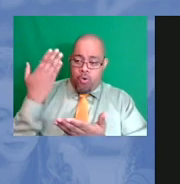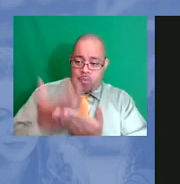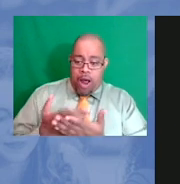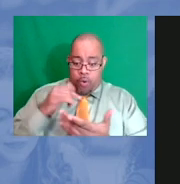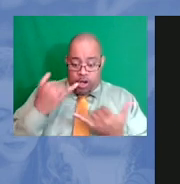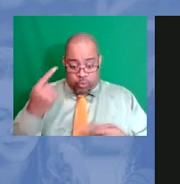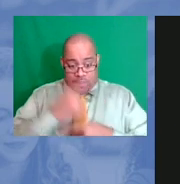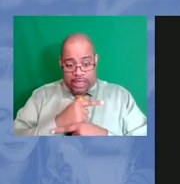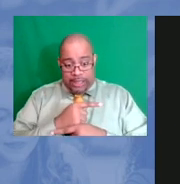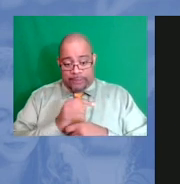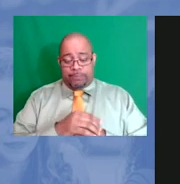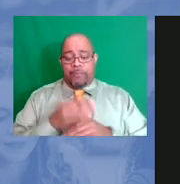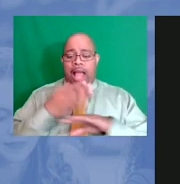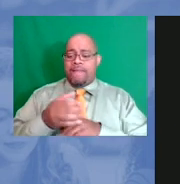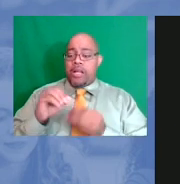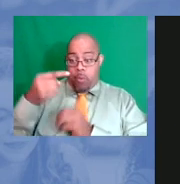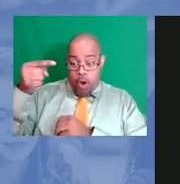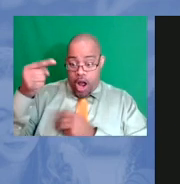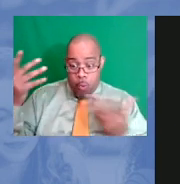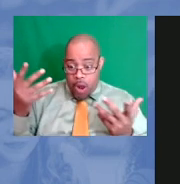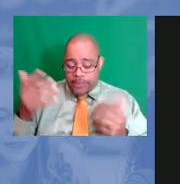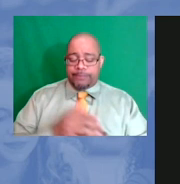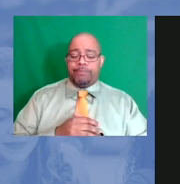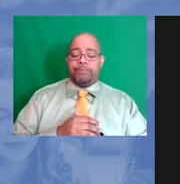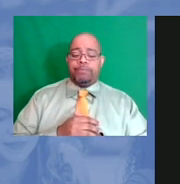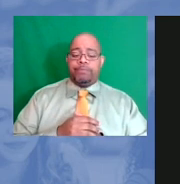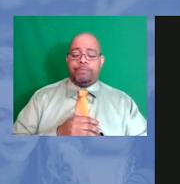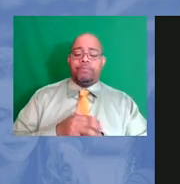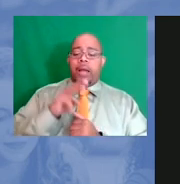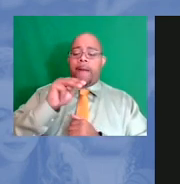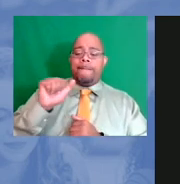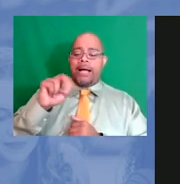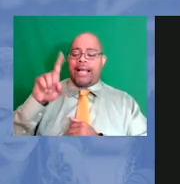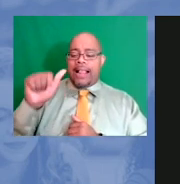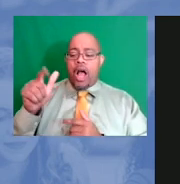NUMBER ONE, WHAT MANDELLA WOULD DESCRIBE AS TRUTH AND RECONCILIATION.